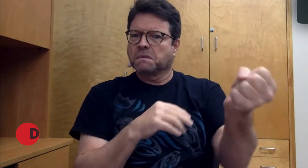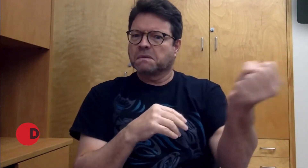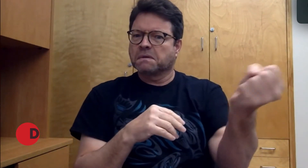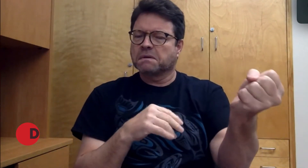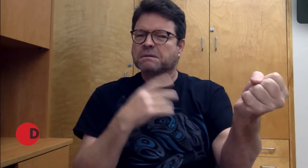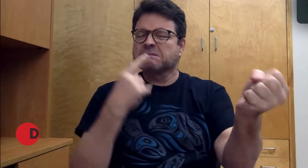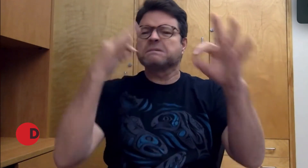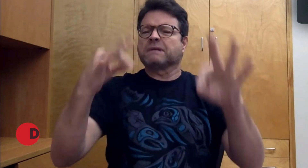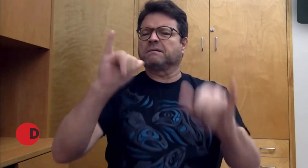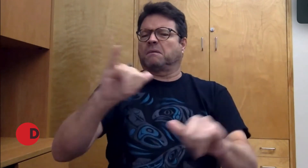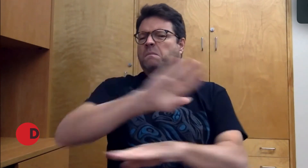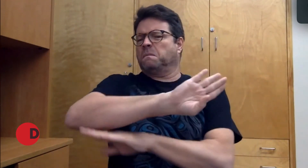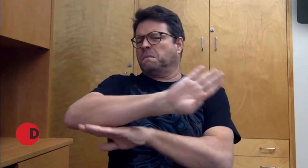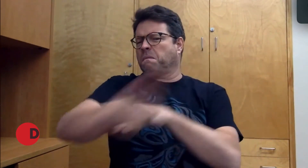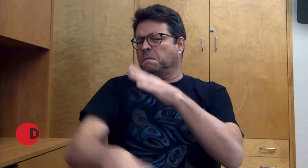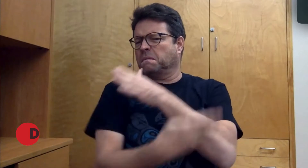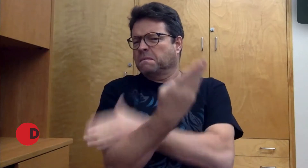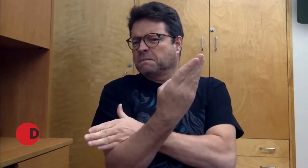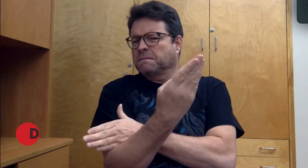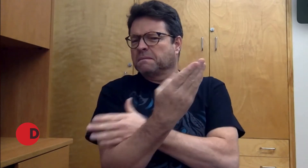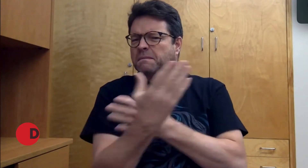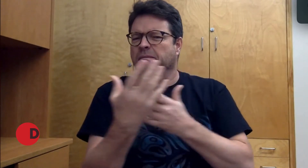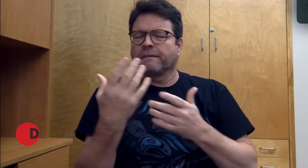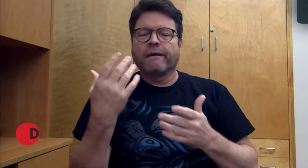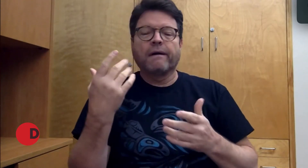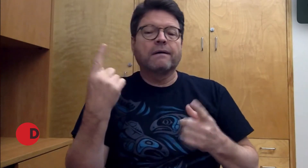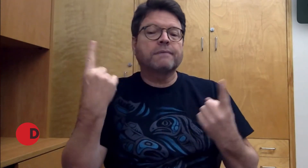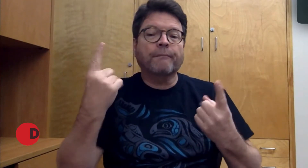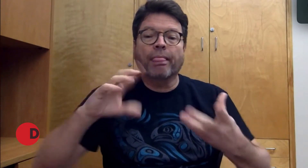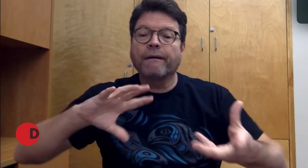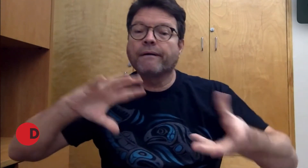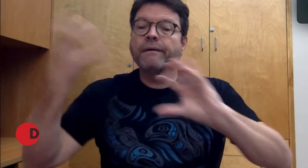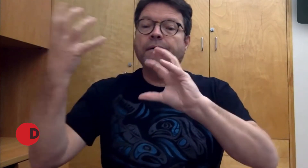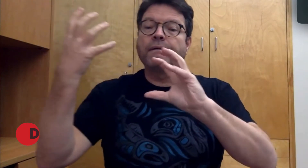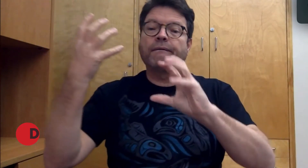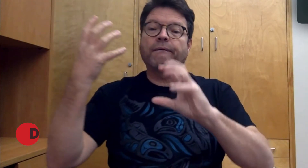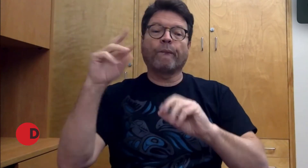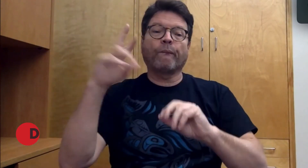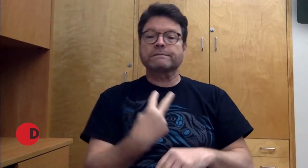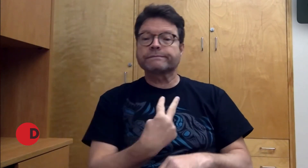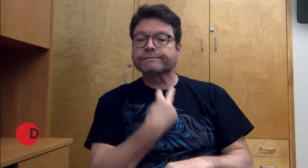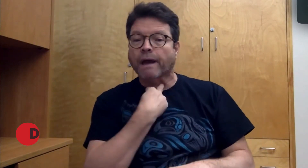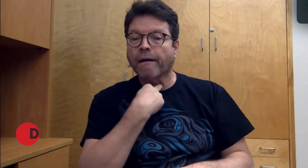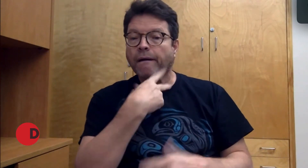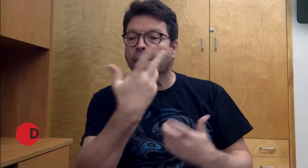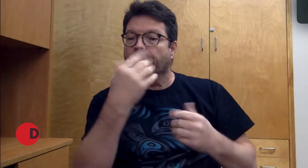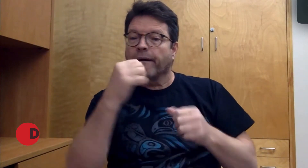and decided to stay overnight in case something happens, like getting stuck